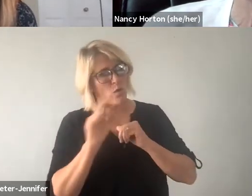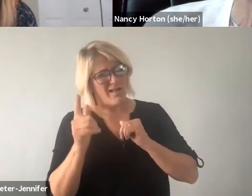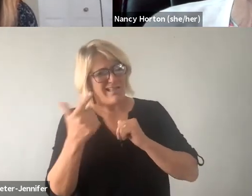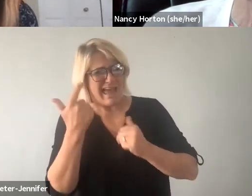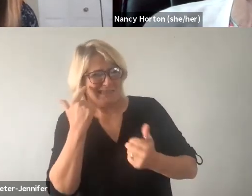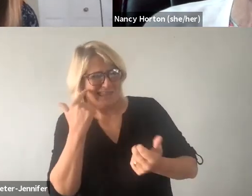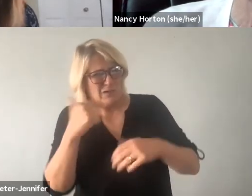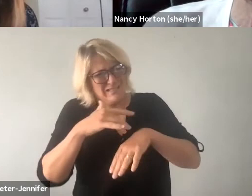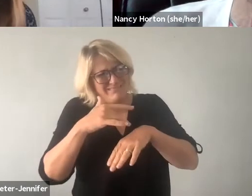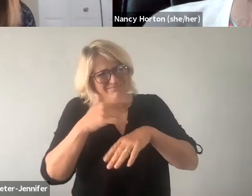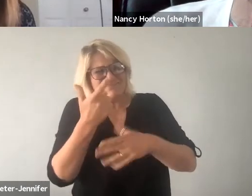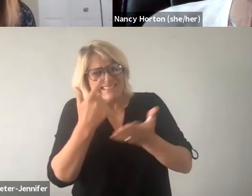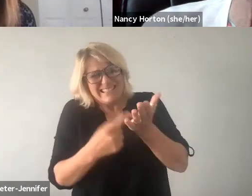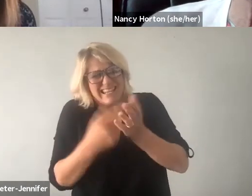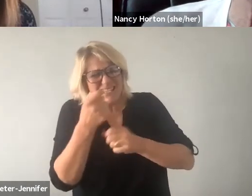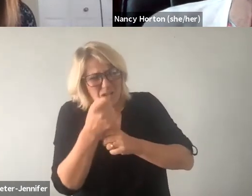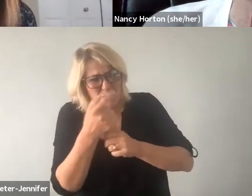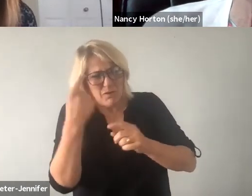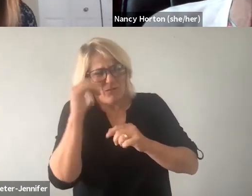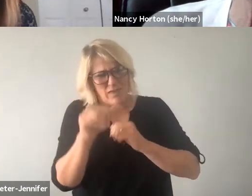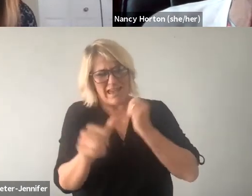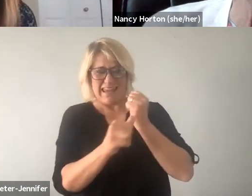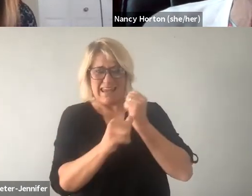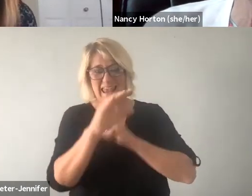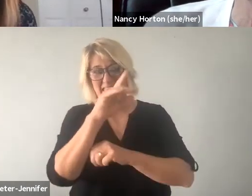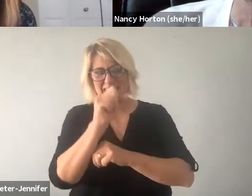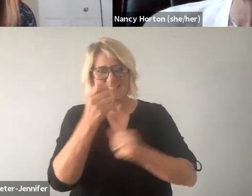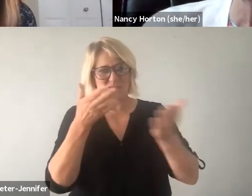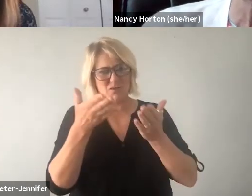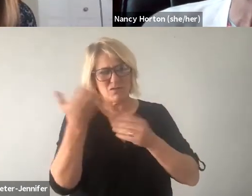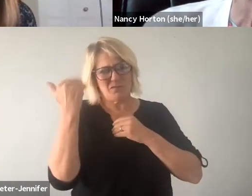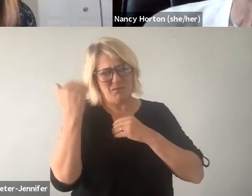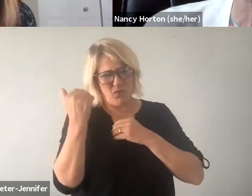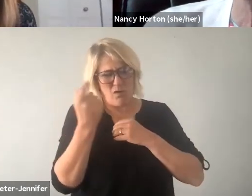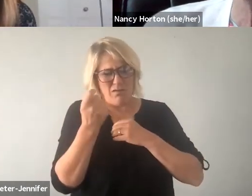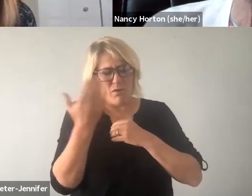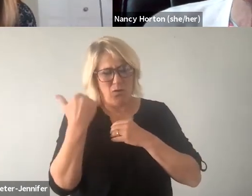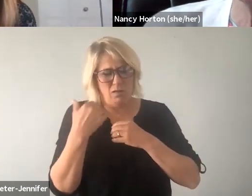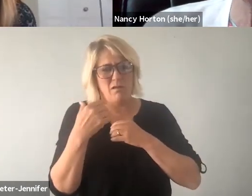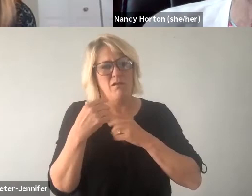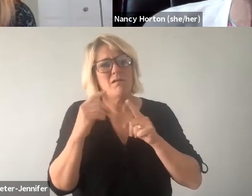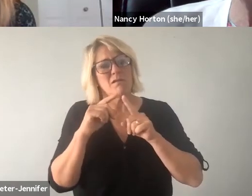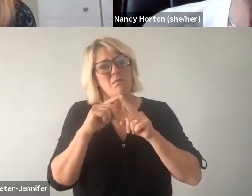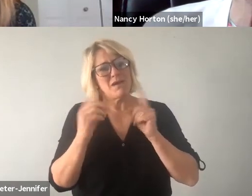more about the effective communication requirements applied to COVID